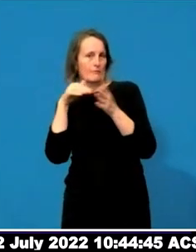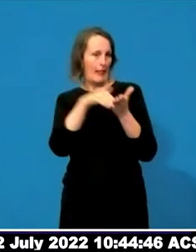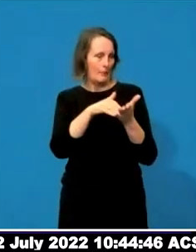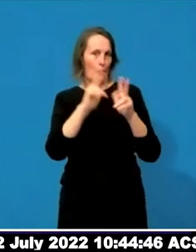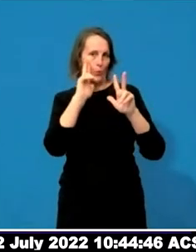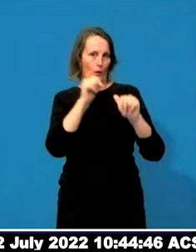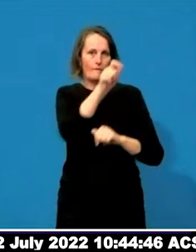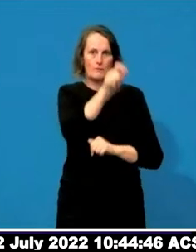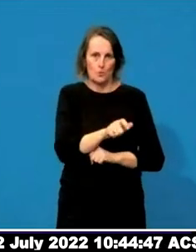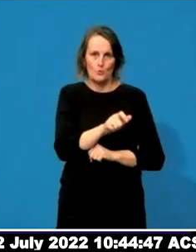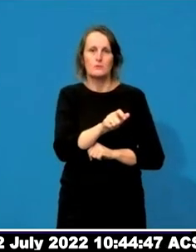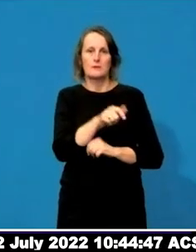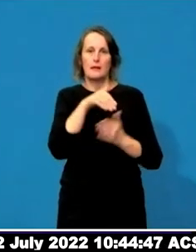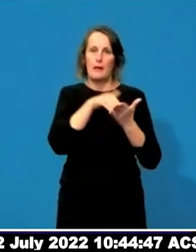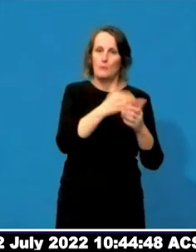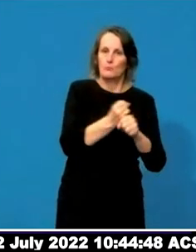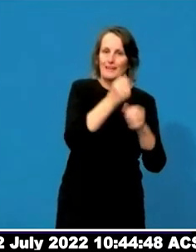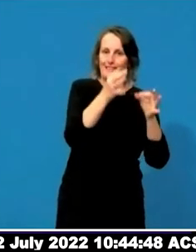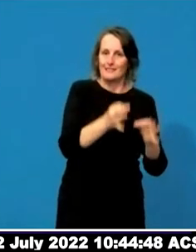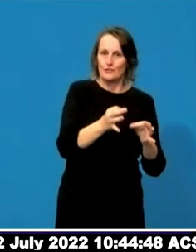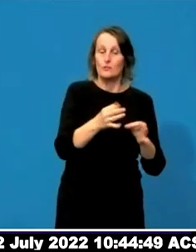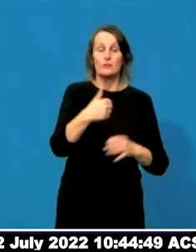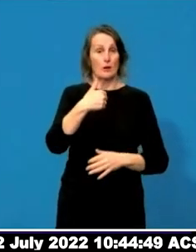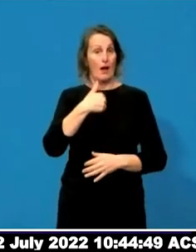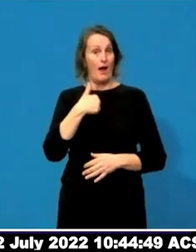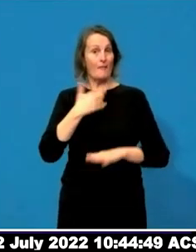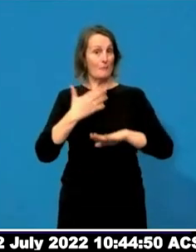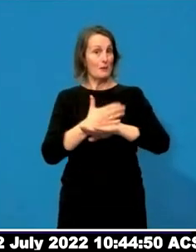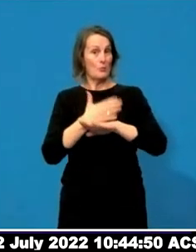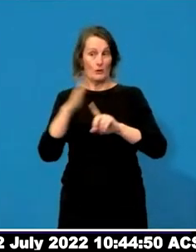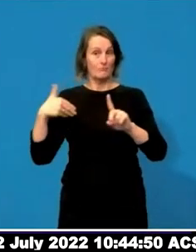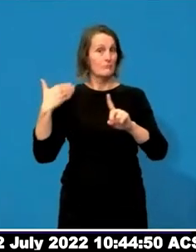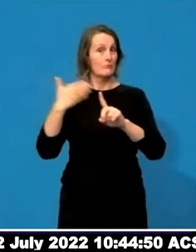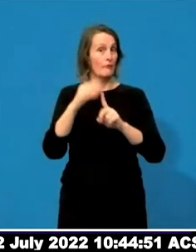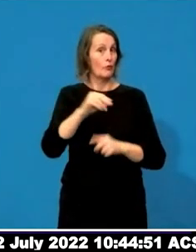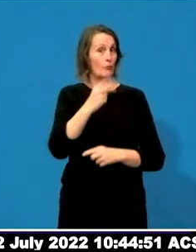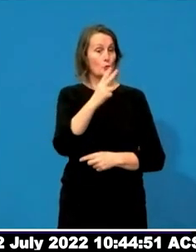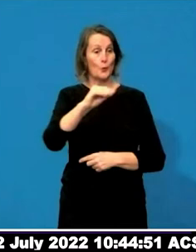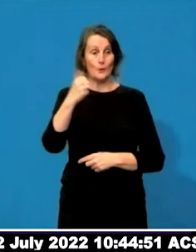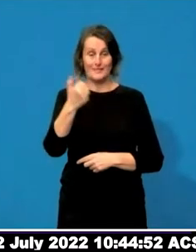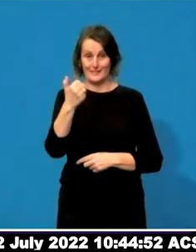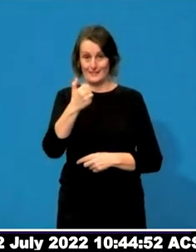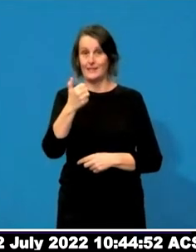I have an office and a team of people who are delegated officers to work with people.